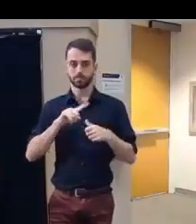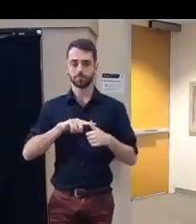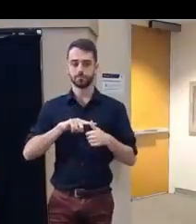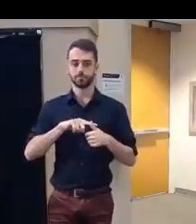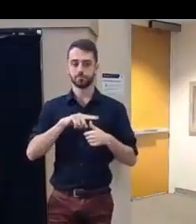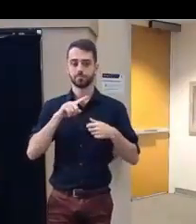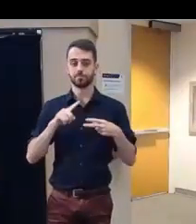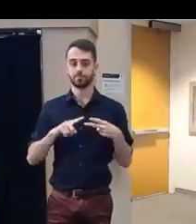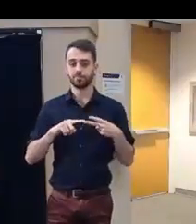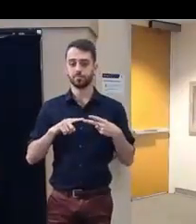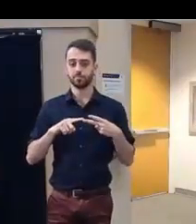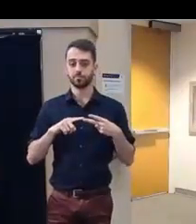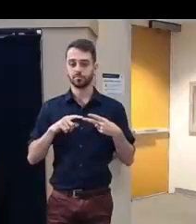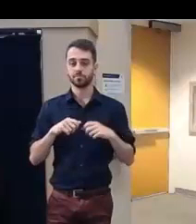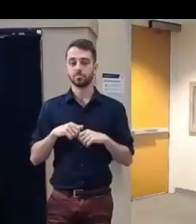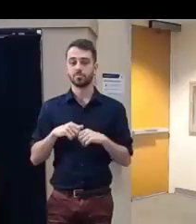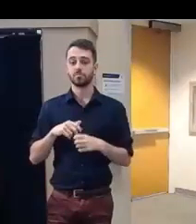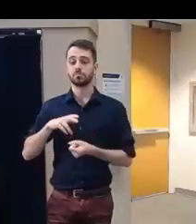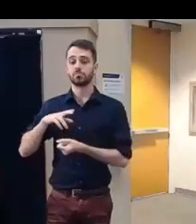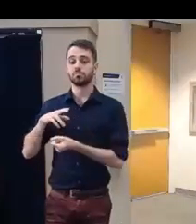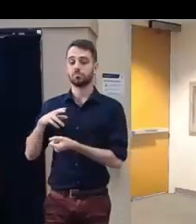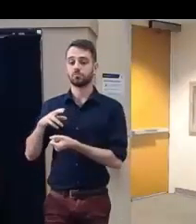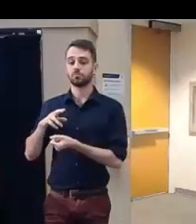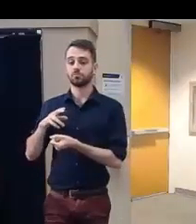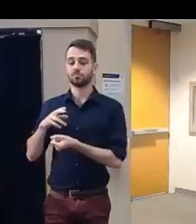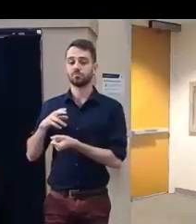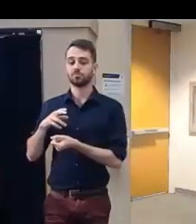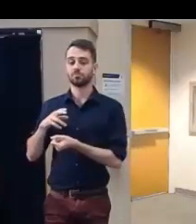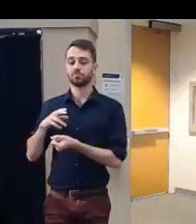transference and counter transference issues between patients caregivers in medical settings